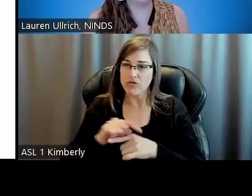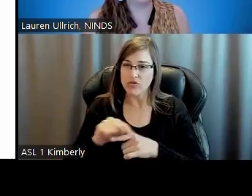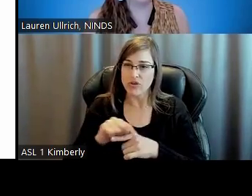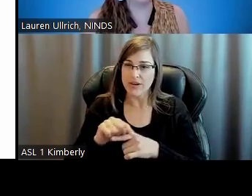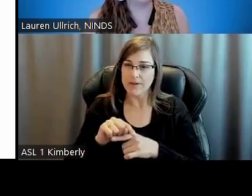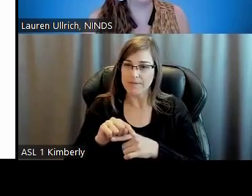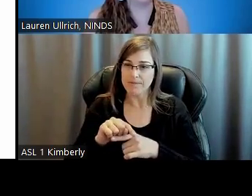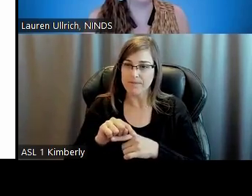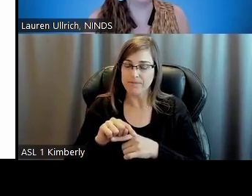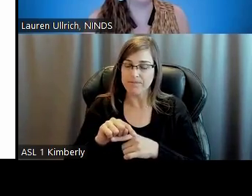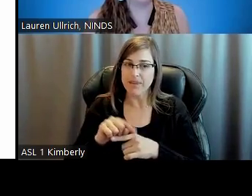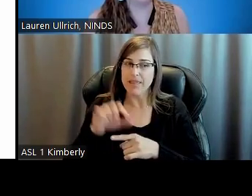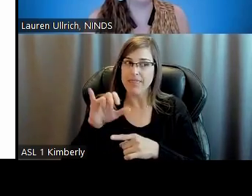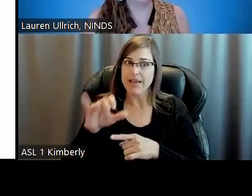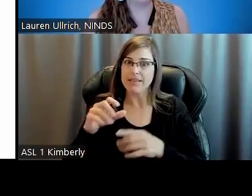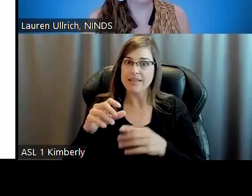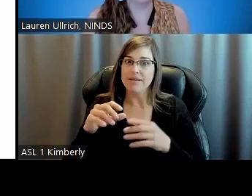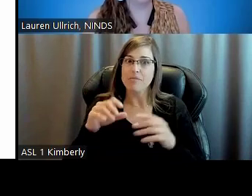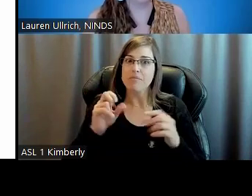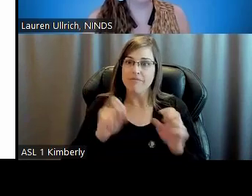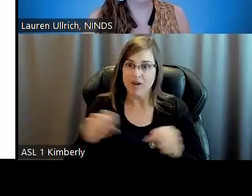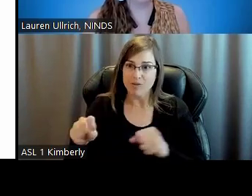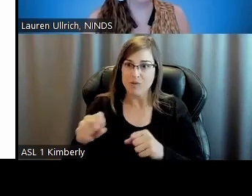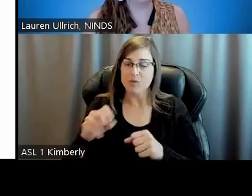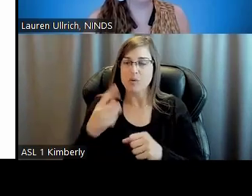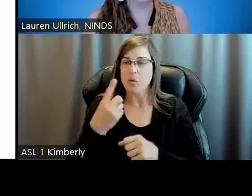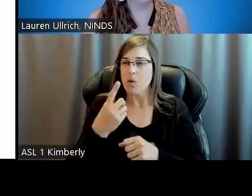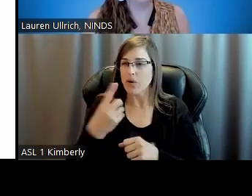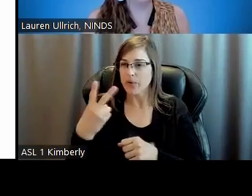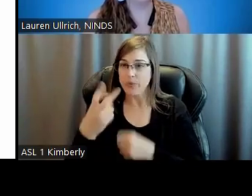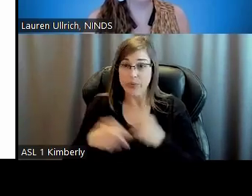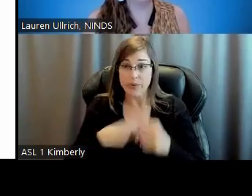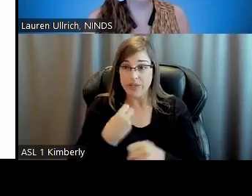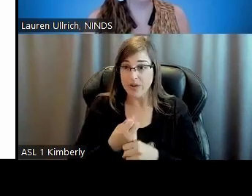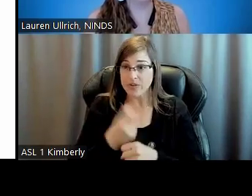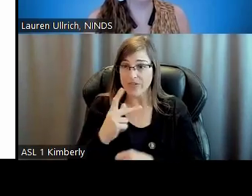that's feasible within 1 to 2 years of the K99 portion